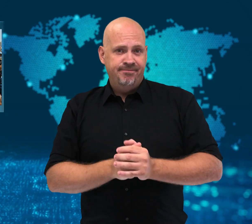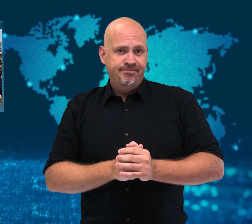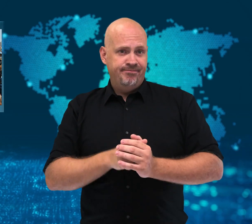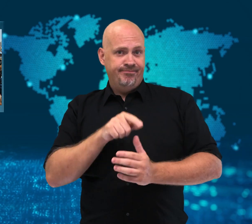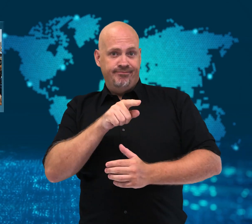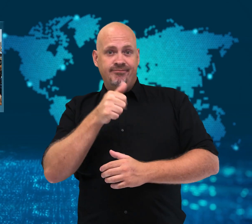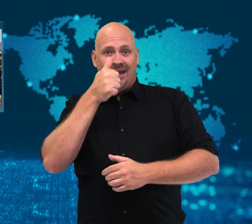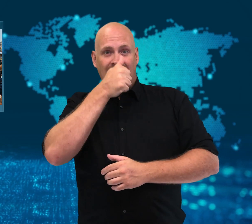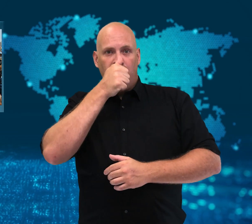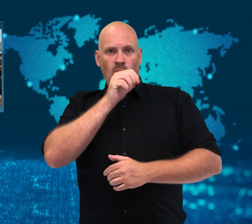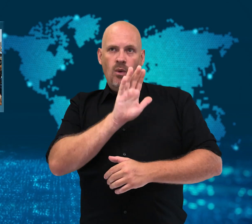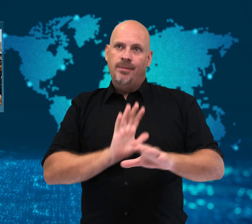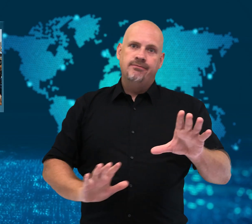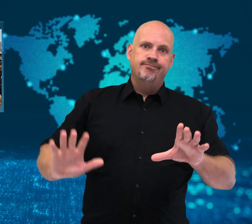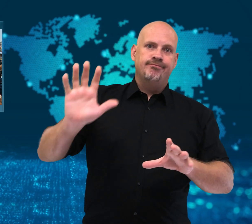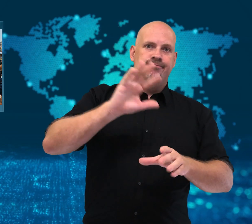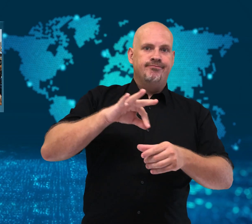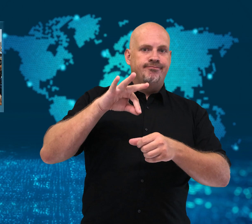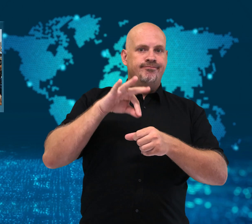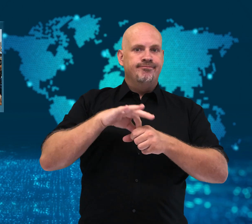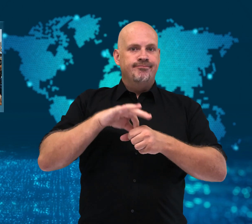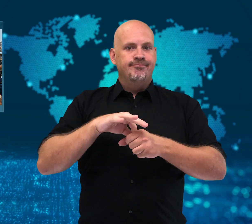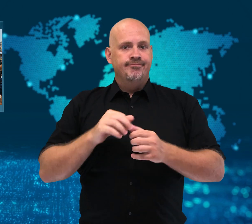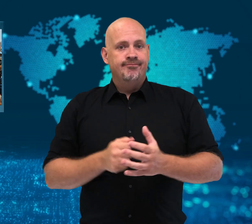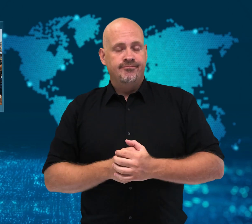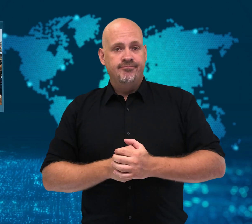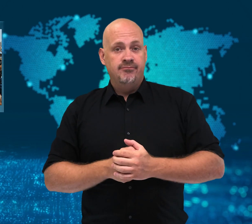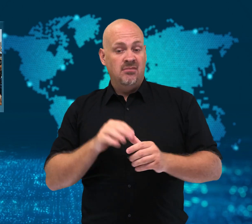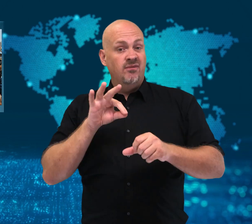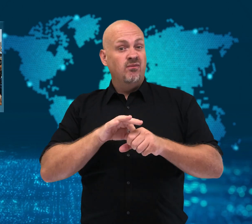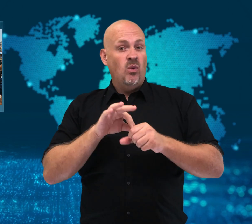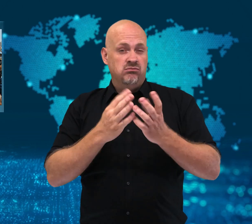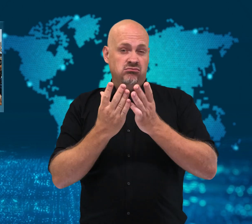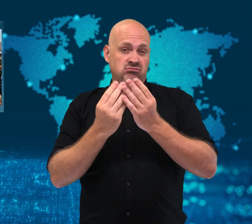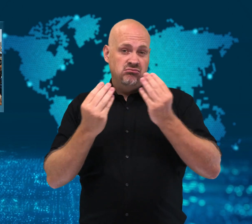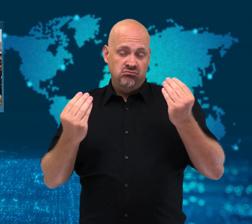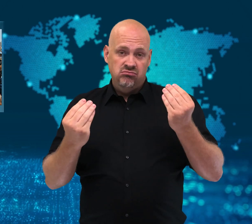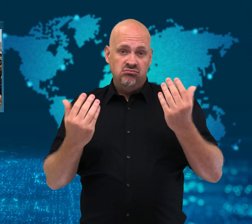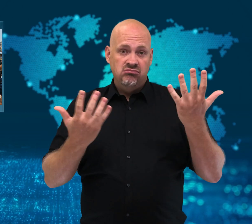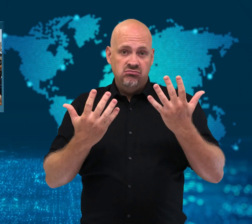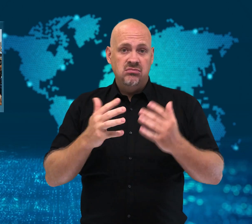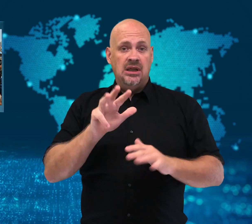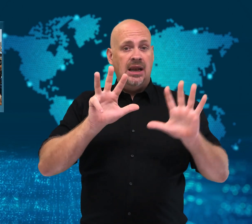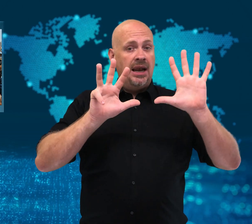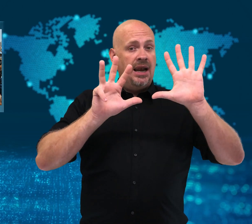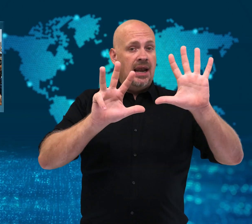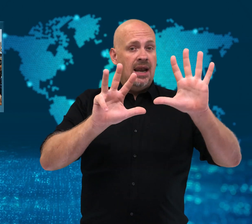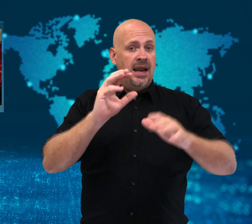seats in Ethiopia’s parliamentary election.